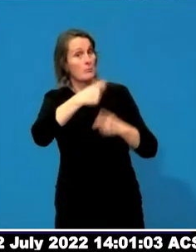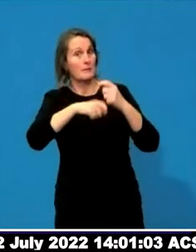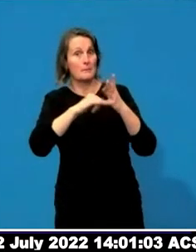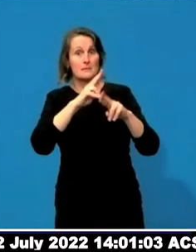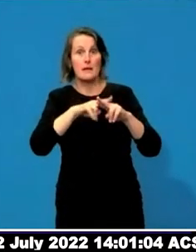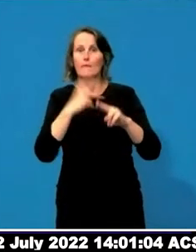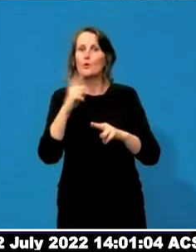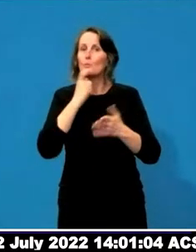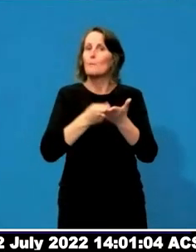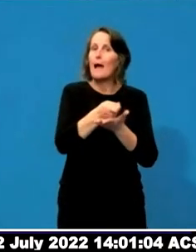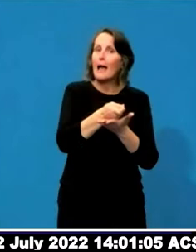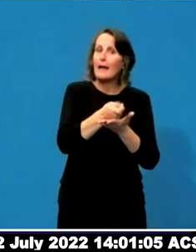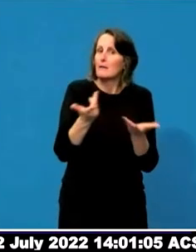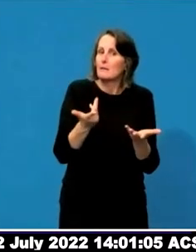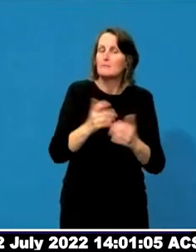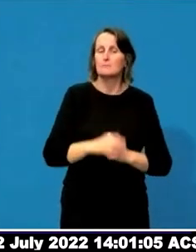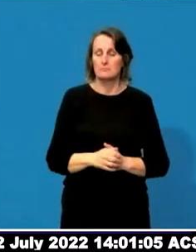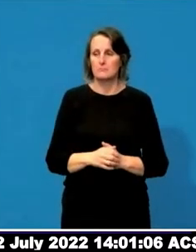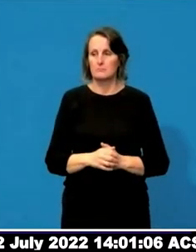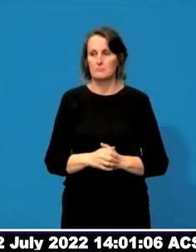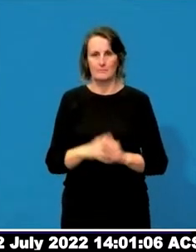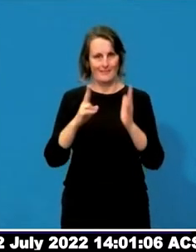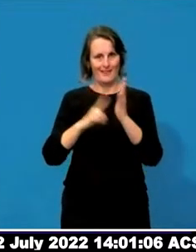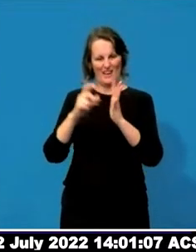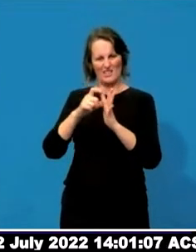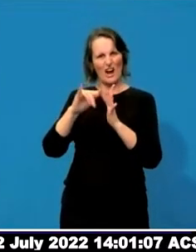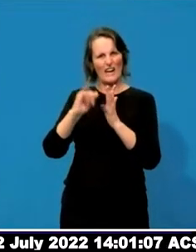MS McRAE: They would be paid out of the NDIS plan to do that work.